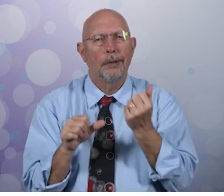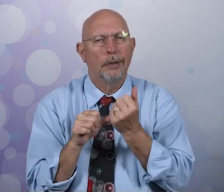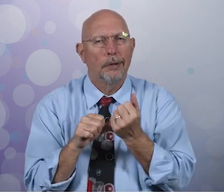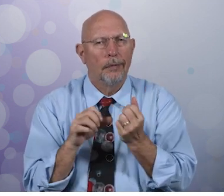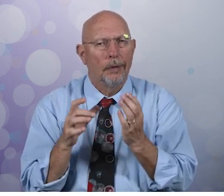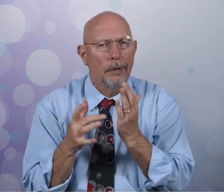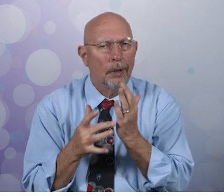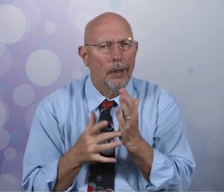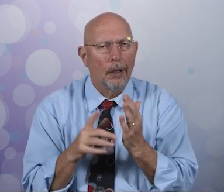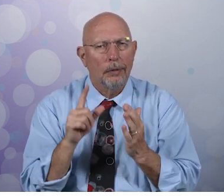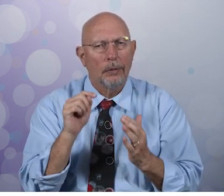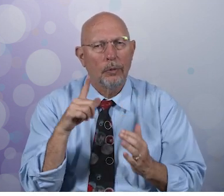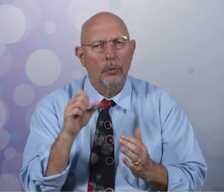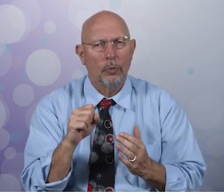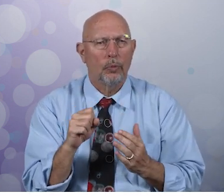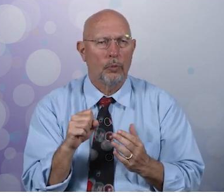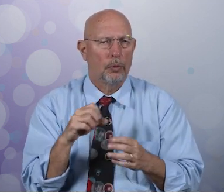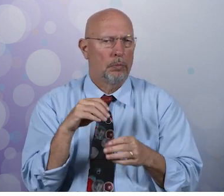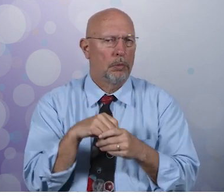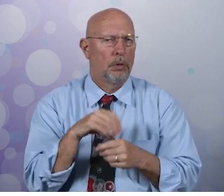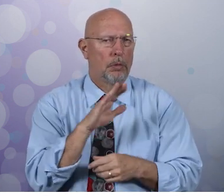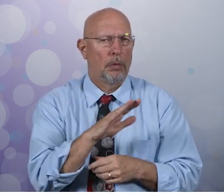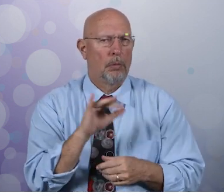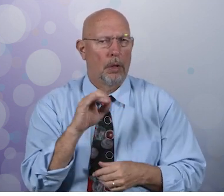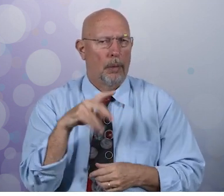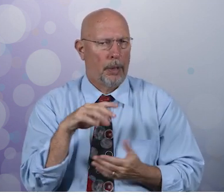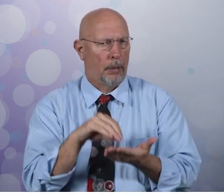that, again, would be noted in a student's IEP,